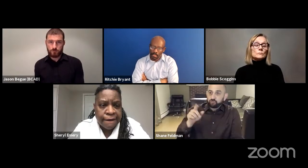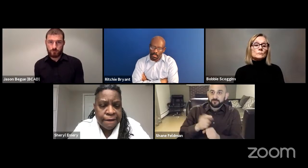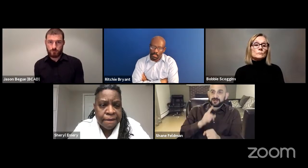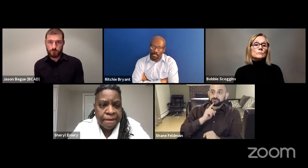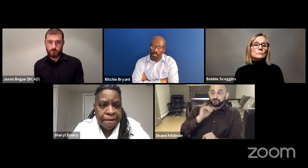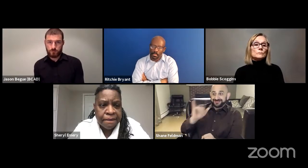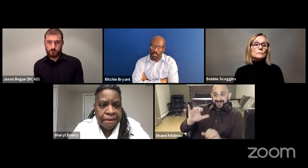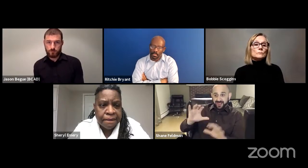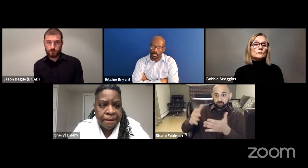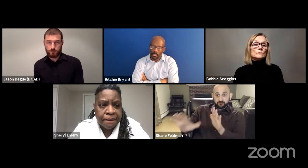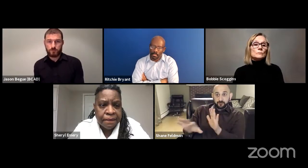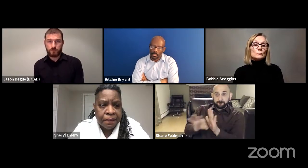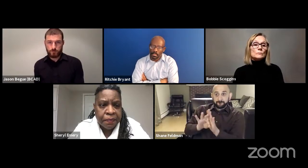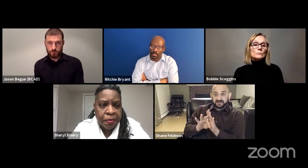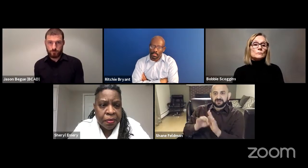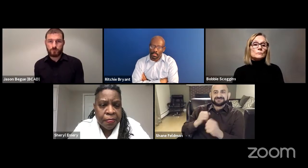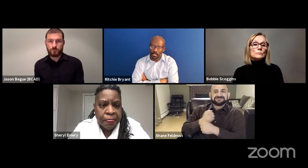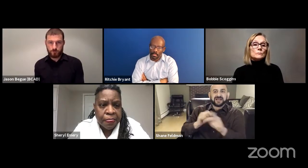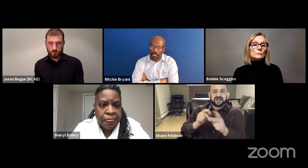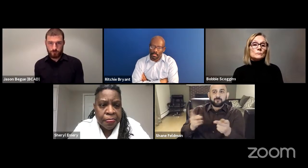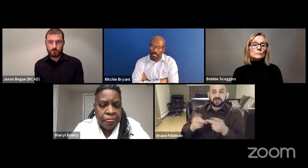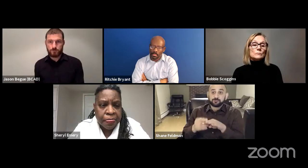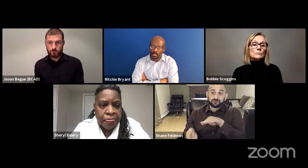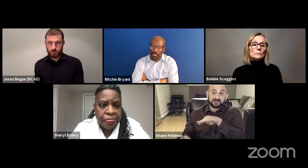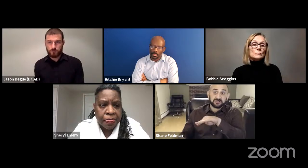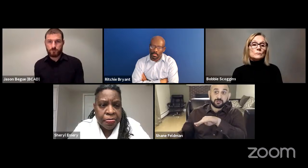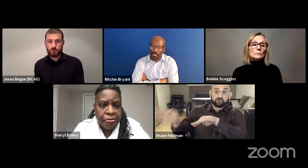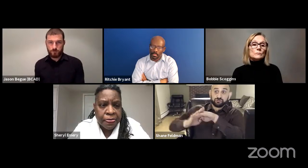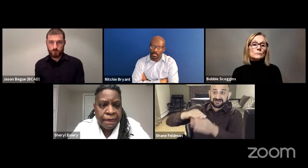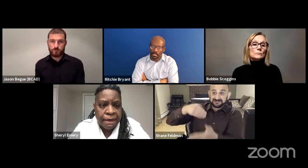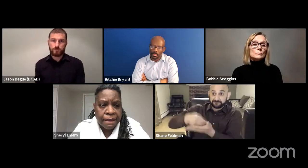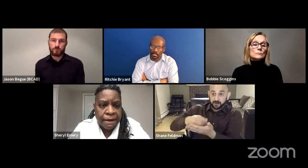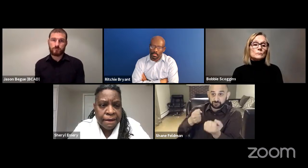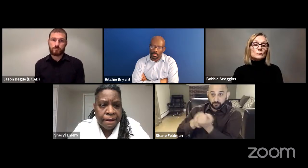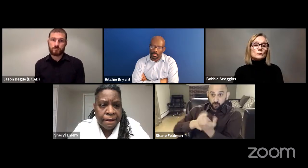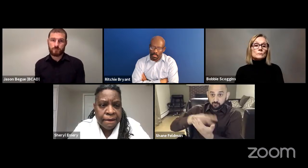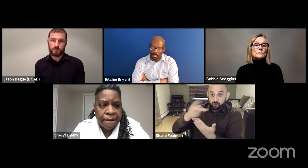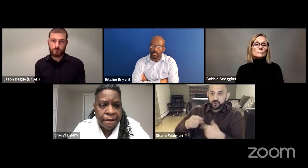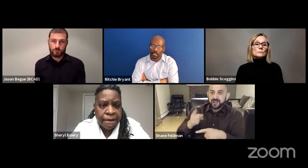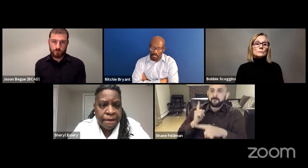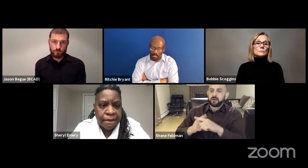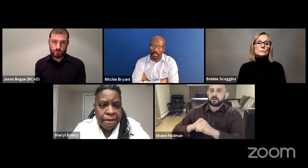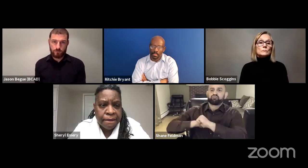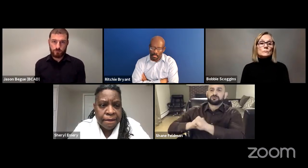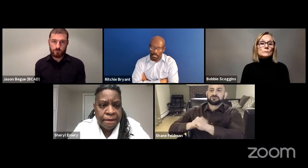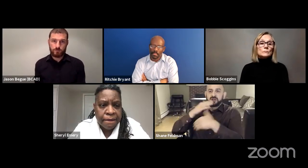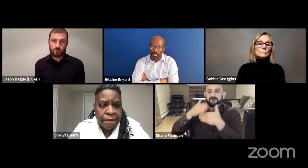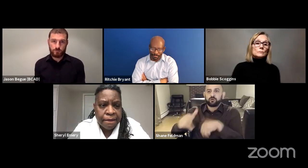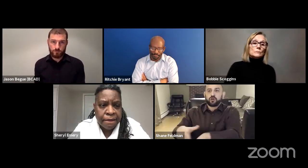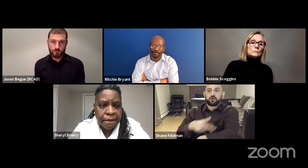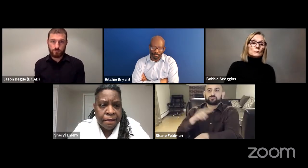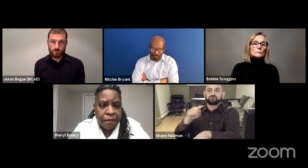this require quite a bit of money. You want to make sure that whichever agency is picked